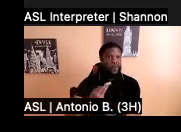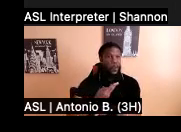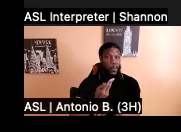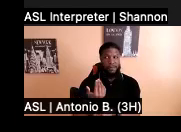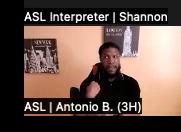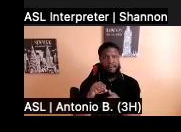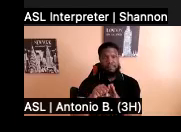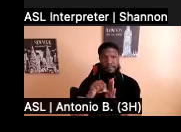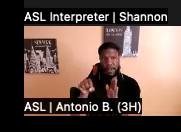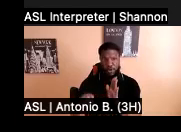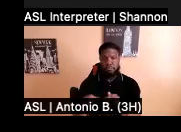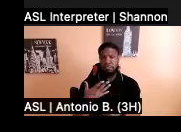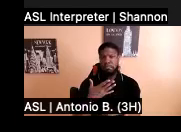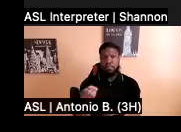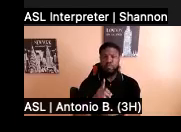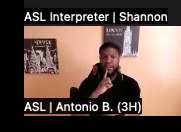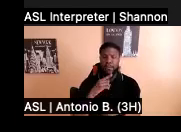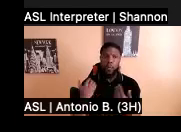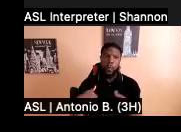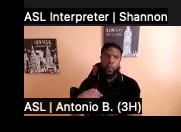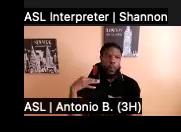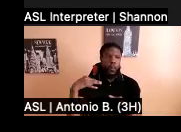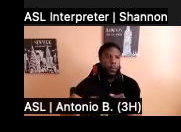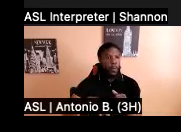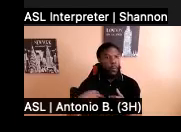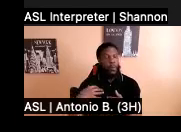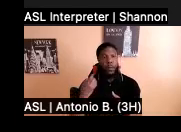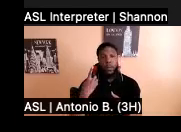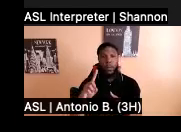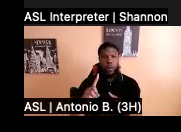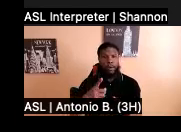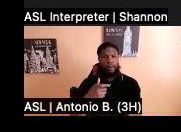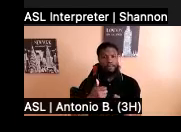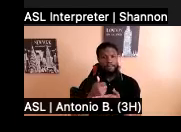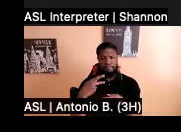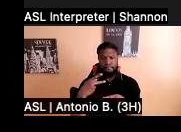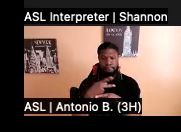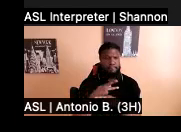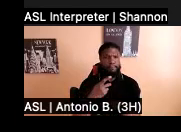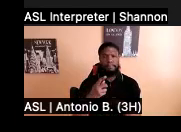It's been very, very helpful in capturing different types of data that we'd like to look